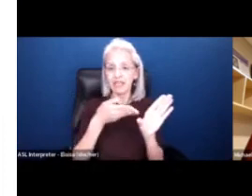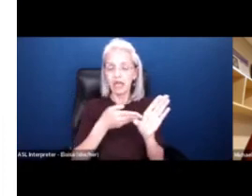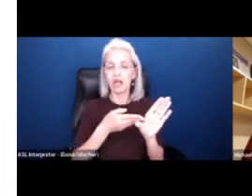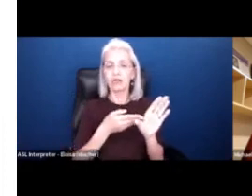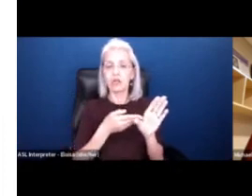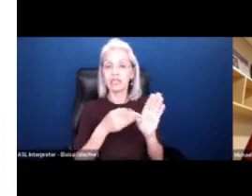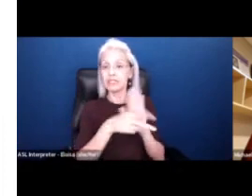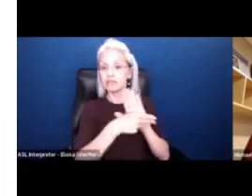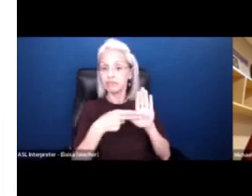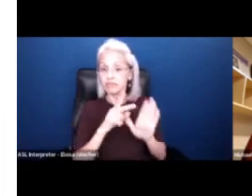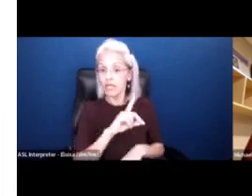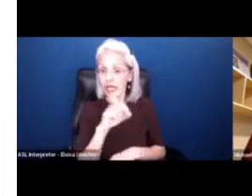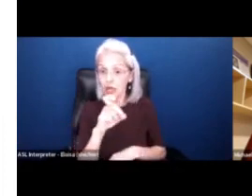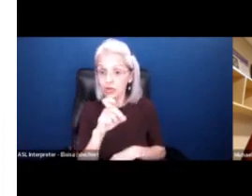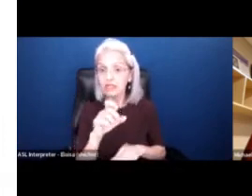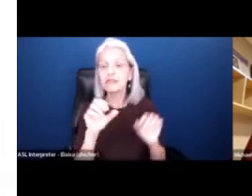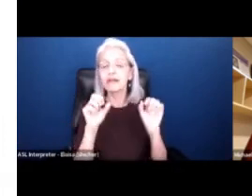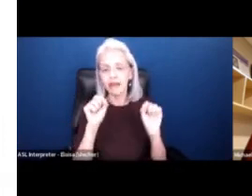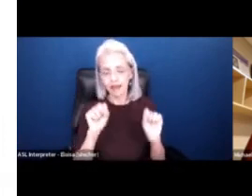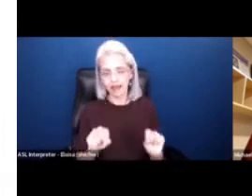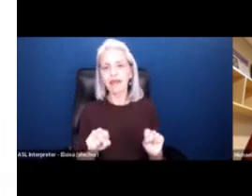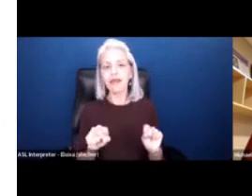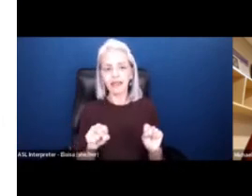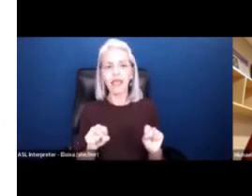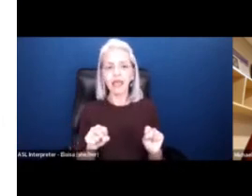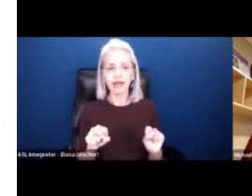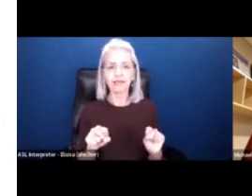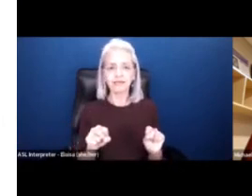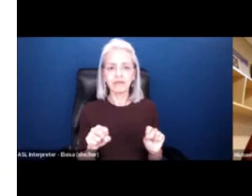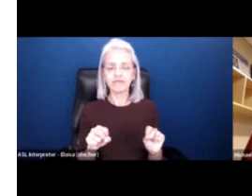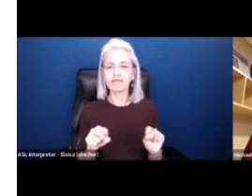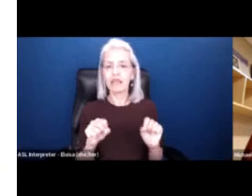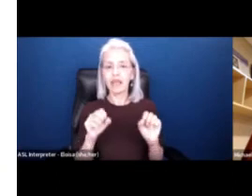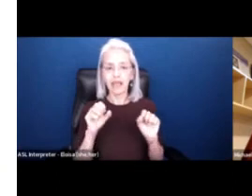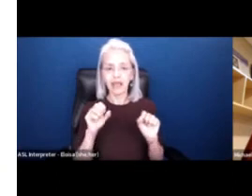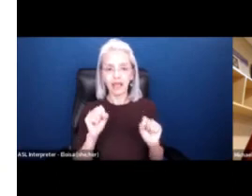certainly, you know, that can be exemplified in a brain injury